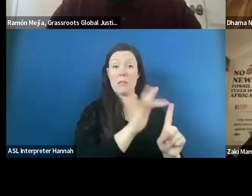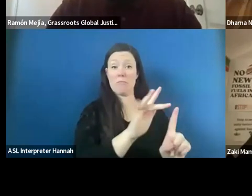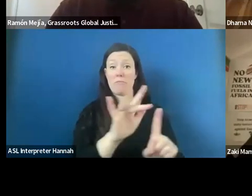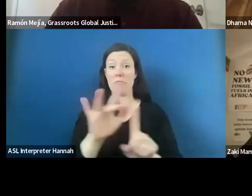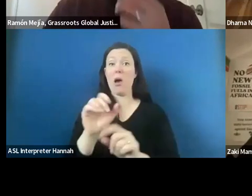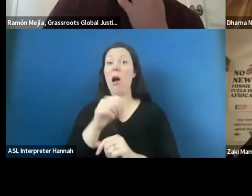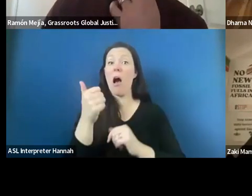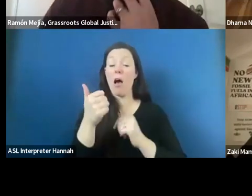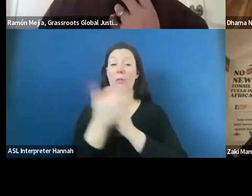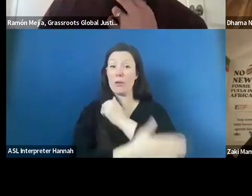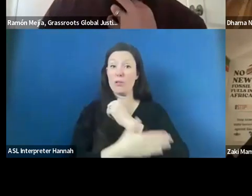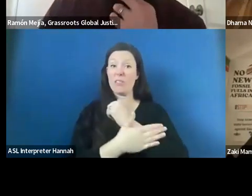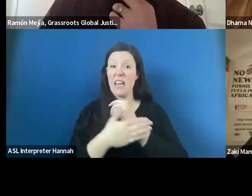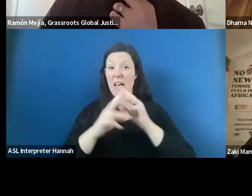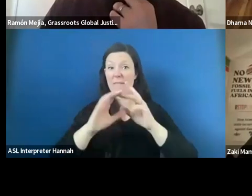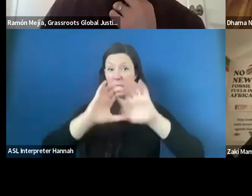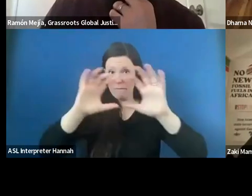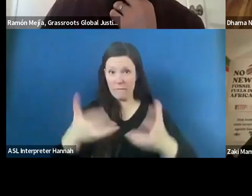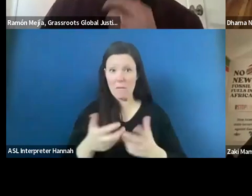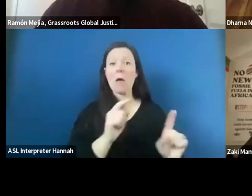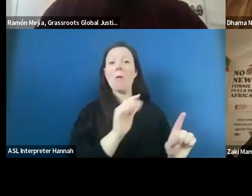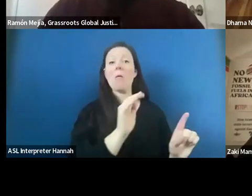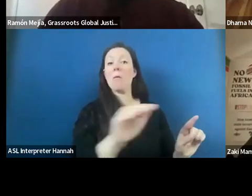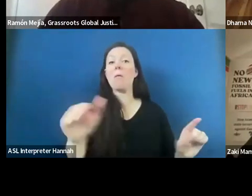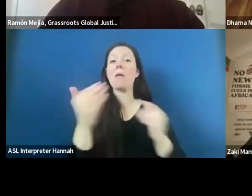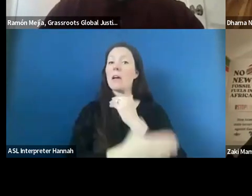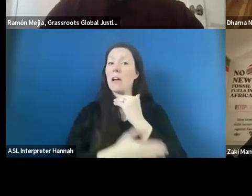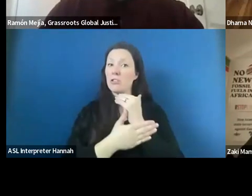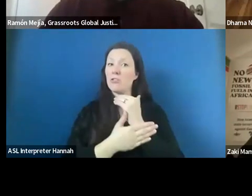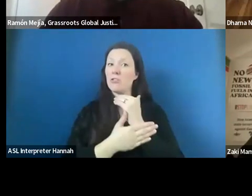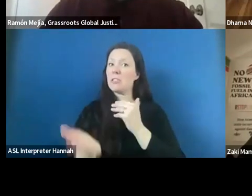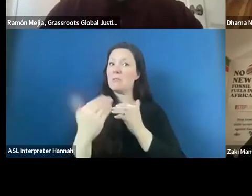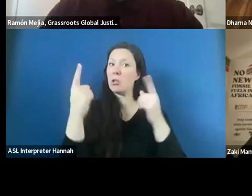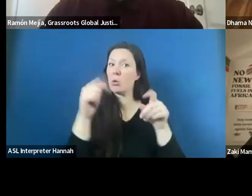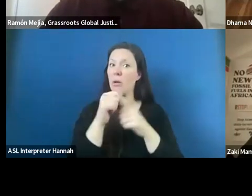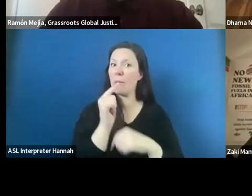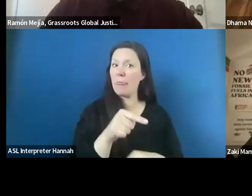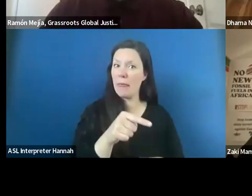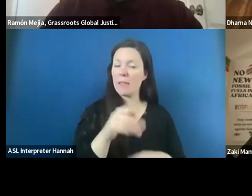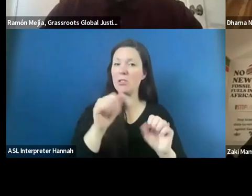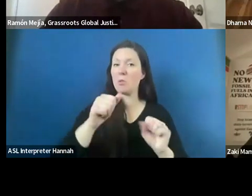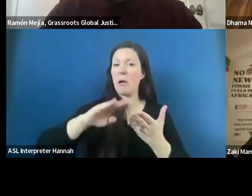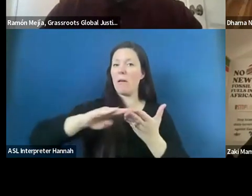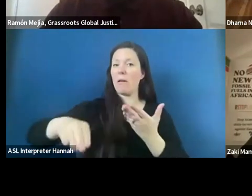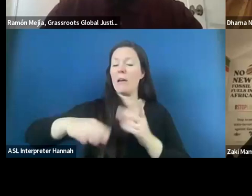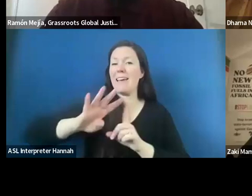almost total, but there are some exceptions, omission of military emissions reporting.